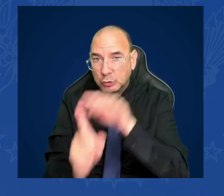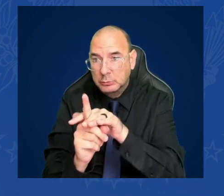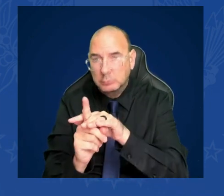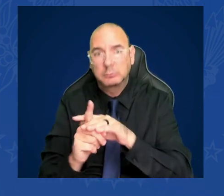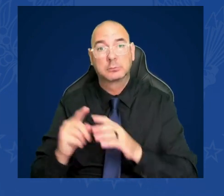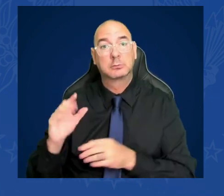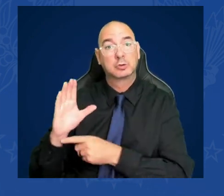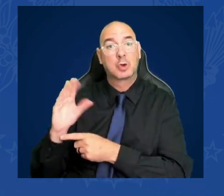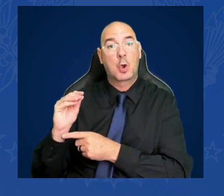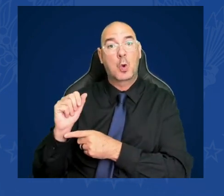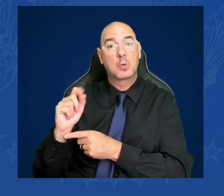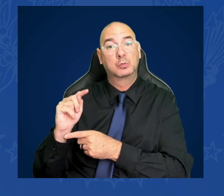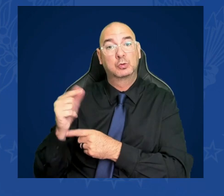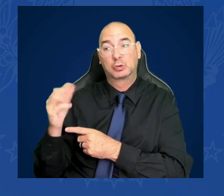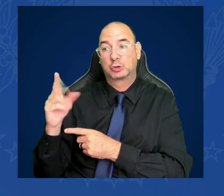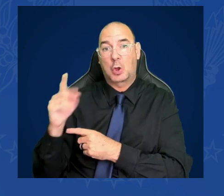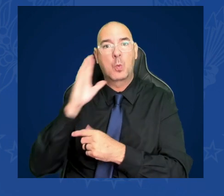and far into the bright, beautiful future.